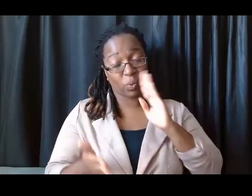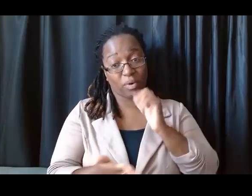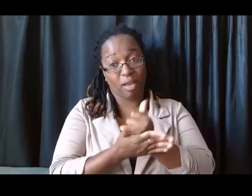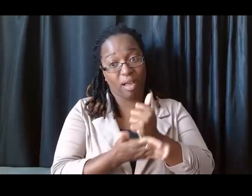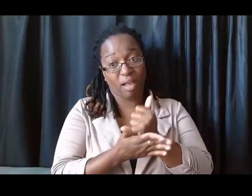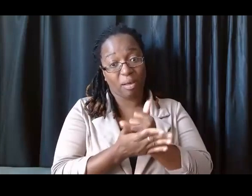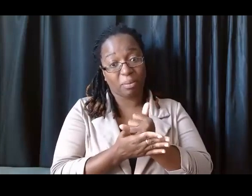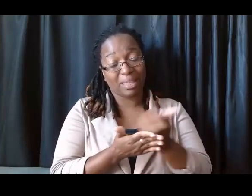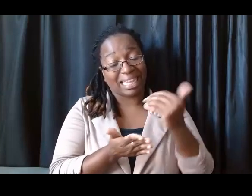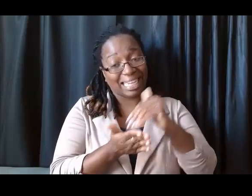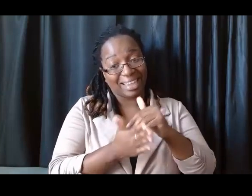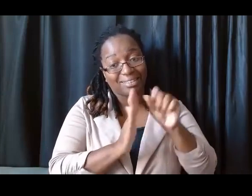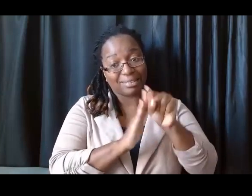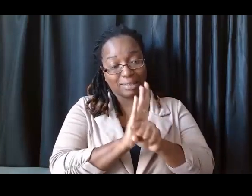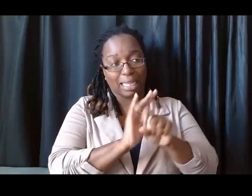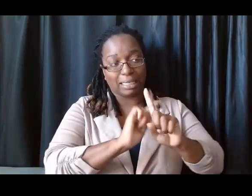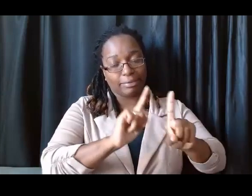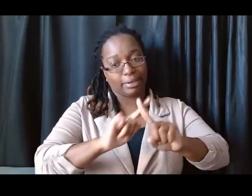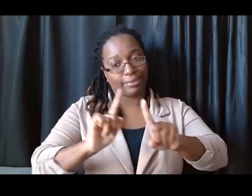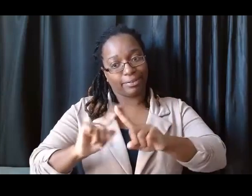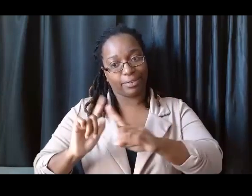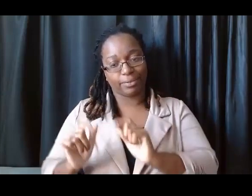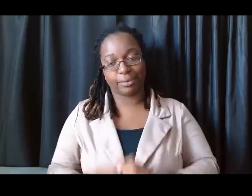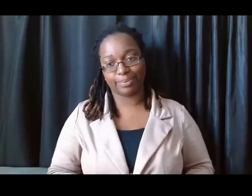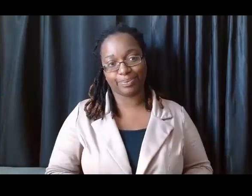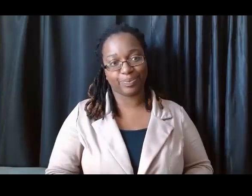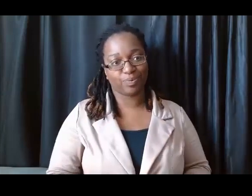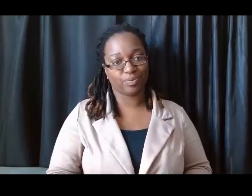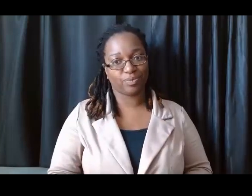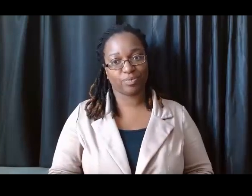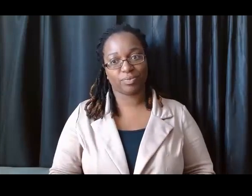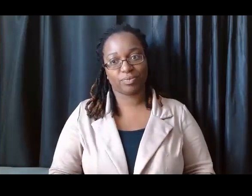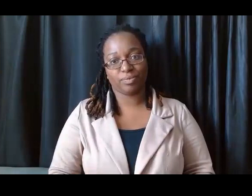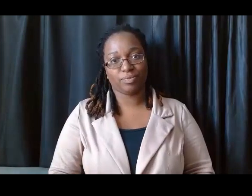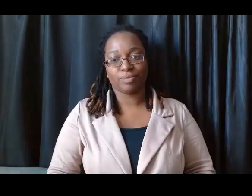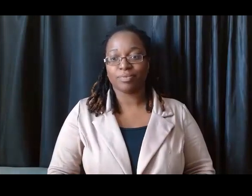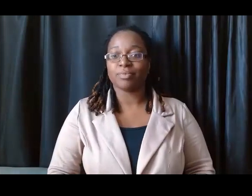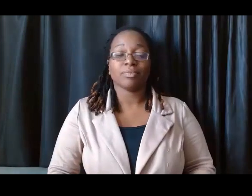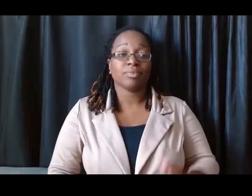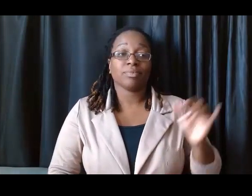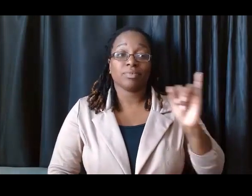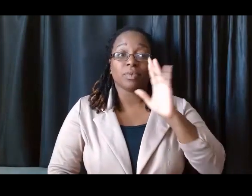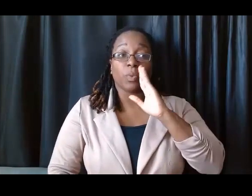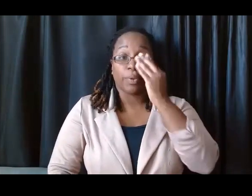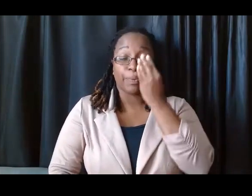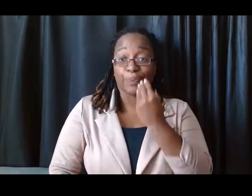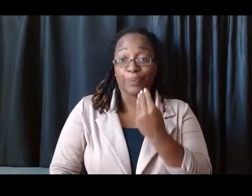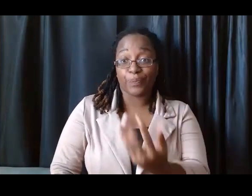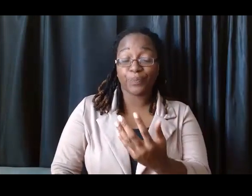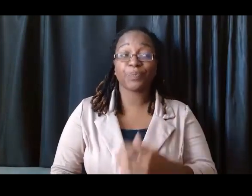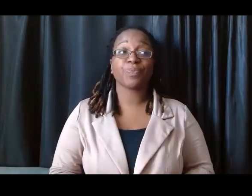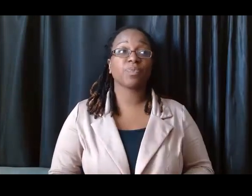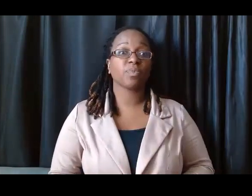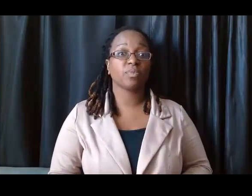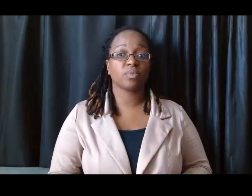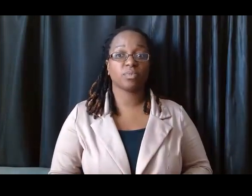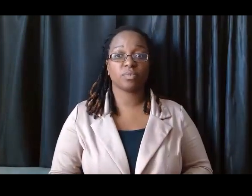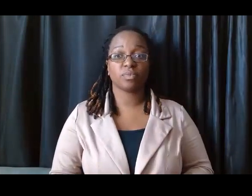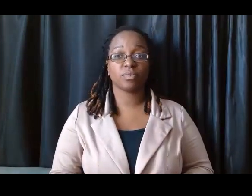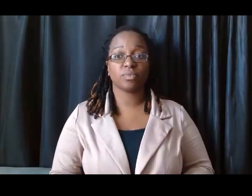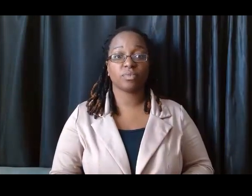What I can share the a high level is for a person to be eligible for Medicaid,